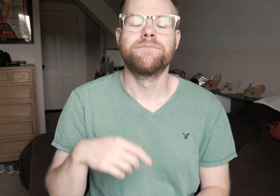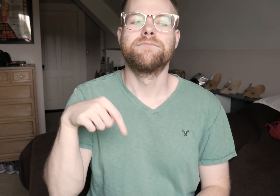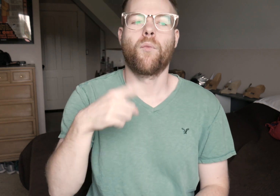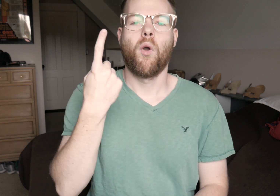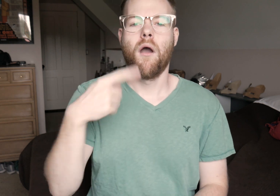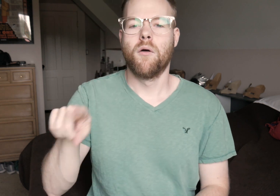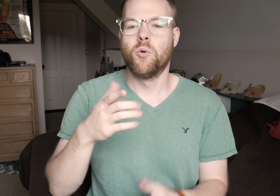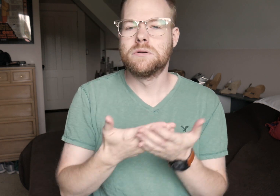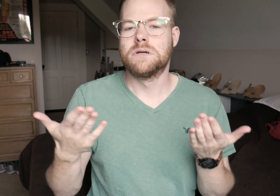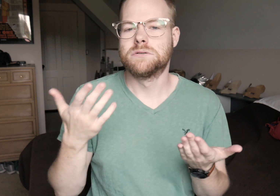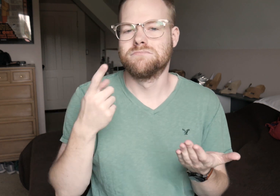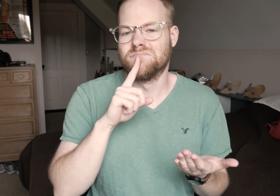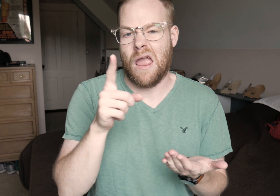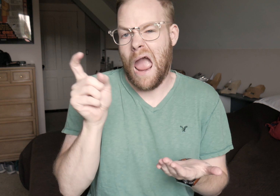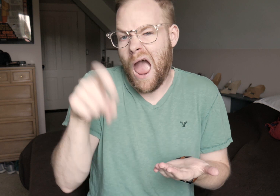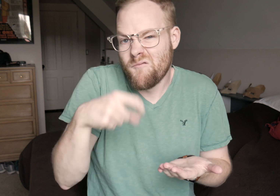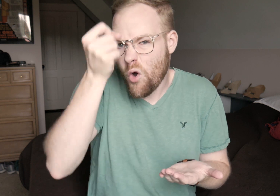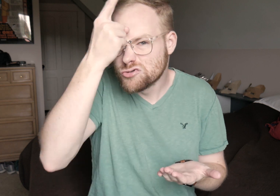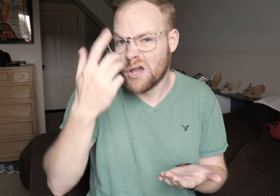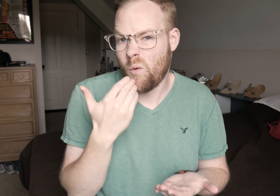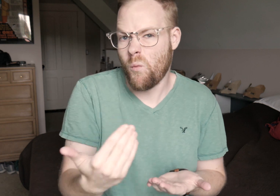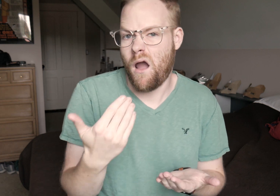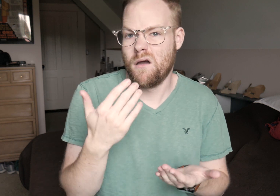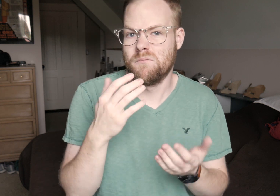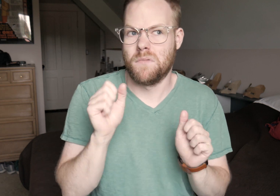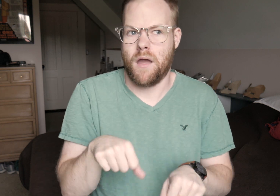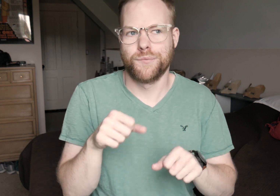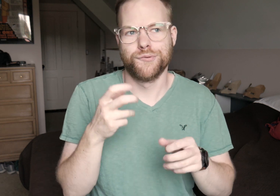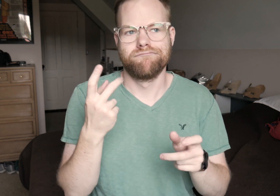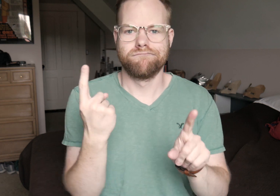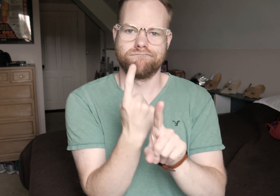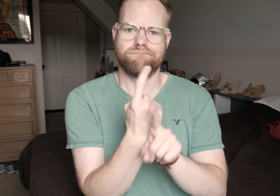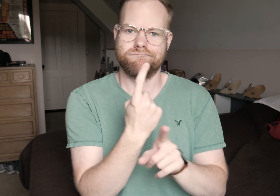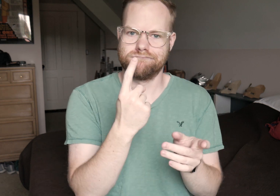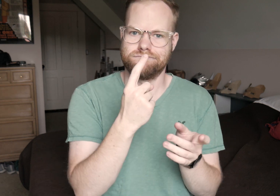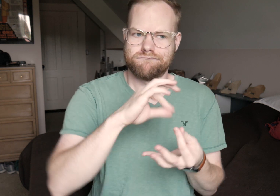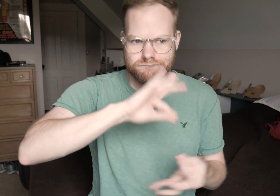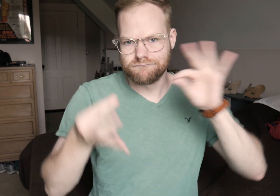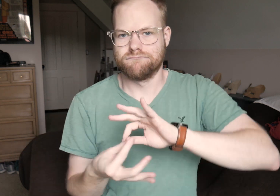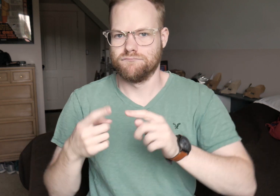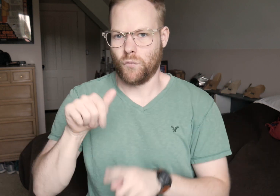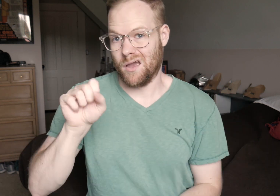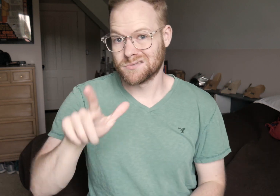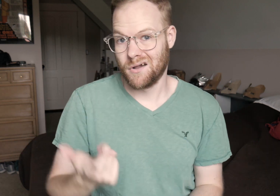this is one of those things you have to understand well to be able to accurately interpret into ASL.